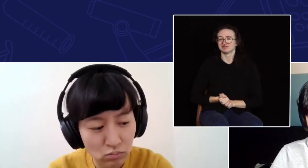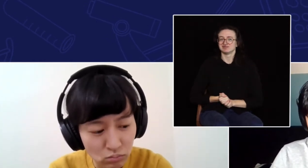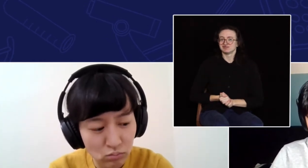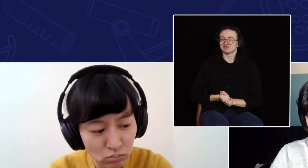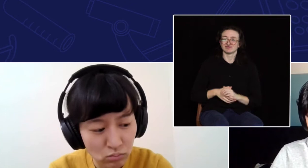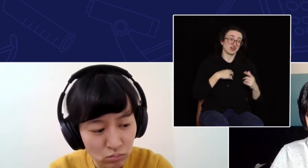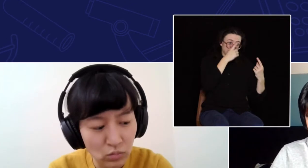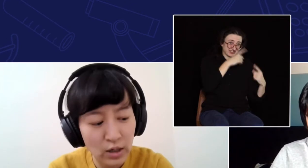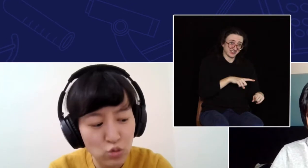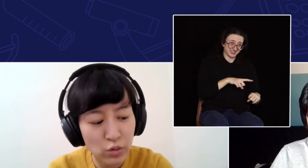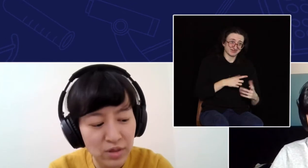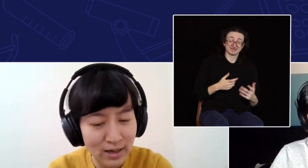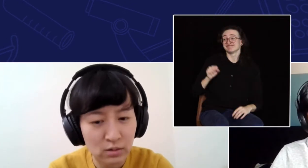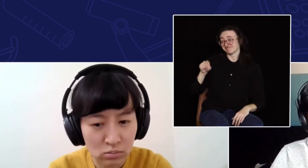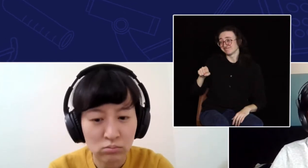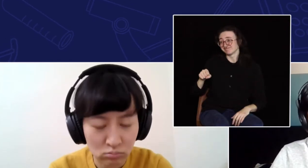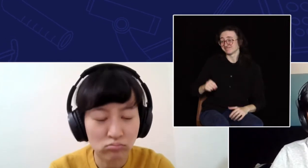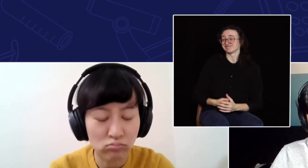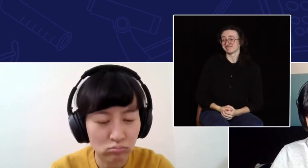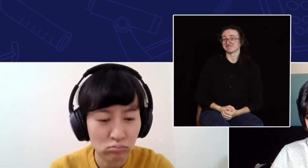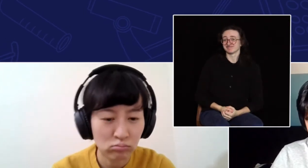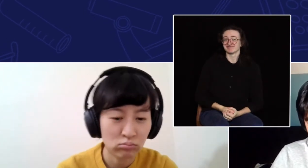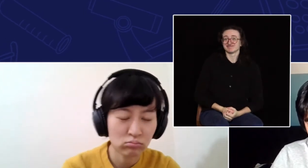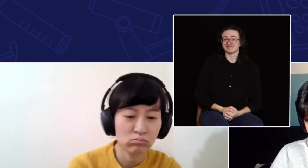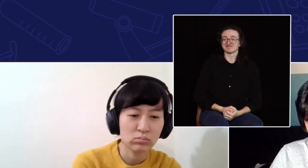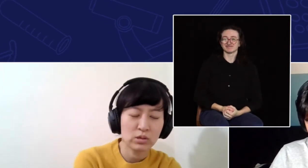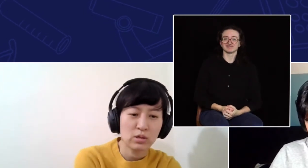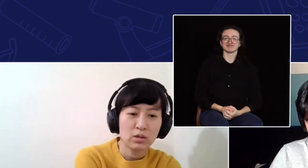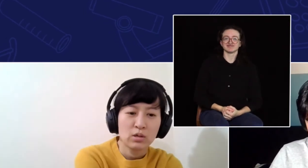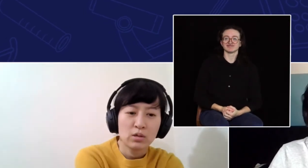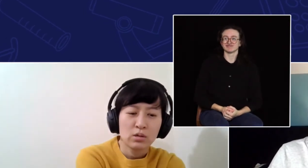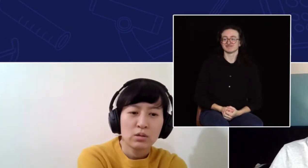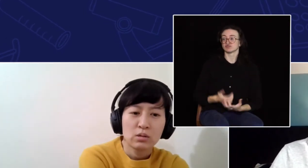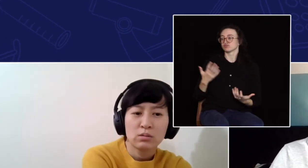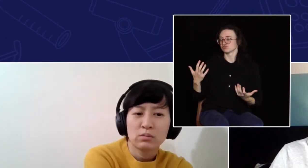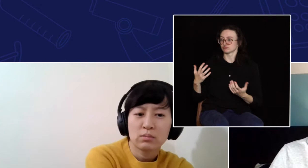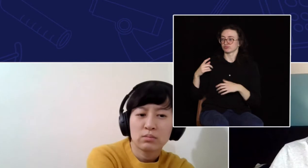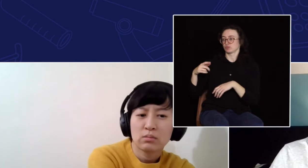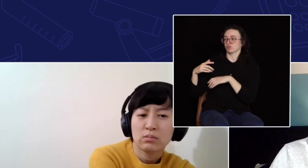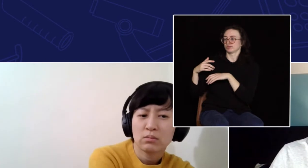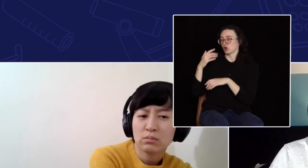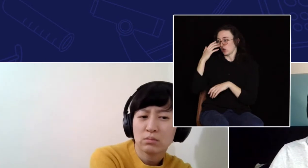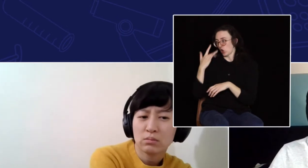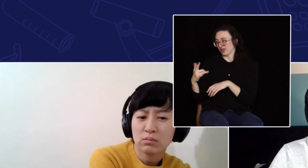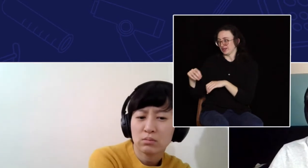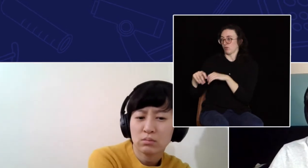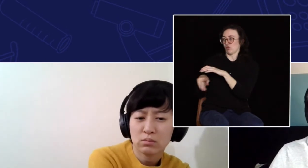[DR. CHIANG:] I agree with that. [ZAIN:] Yeah. [ZAIN:] Early on in primary school,